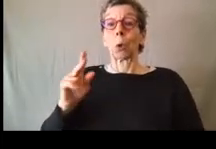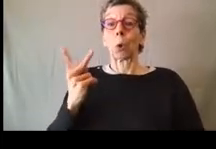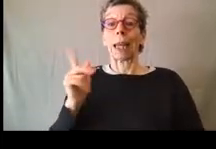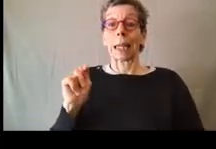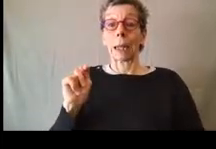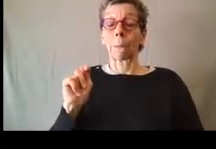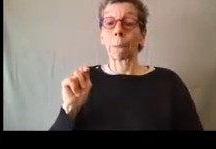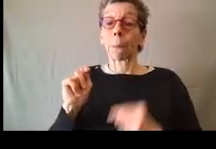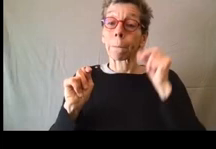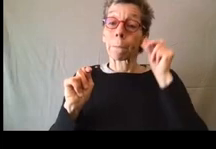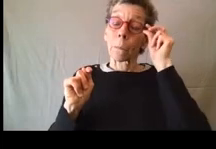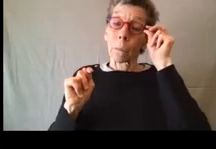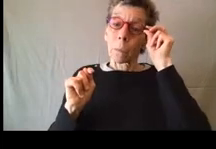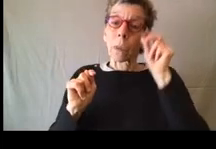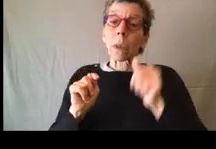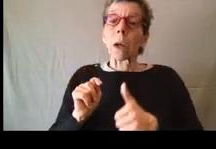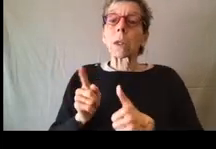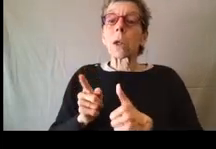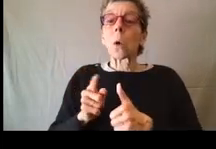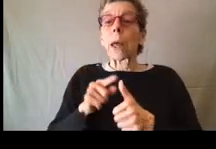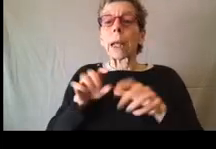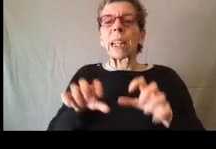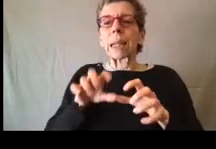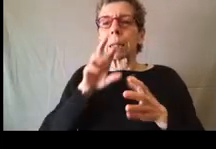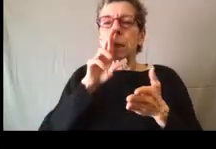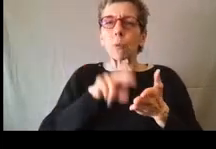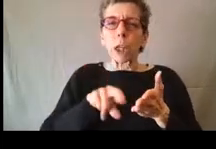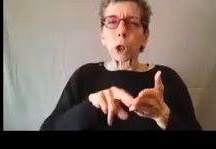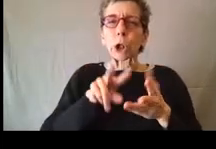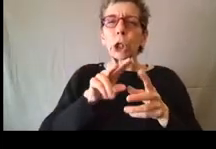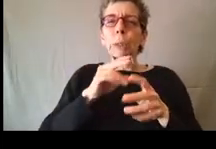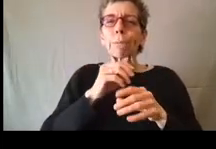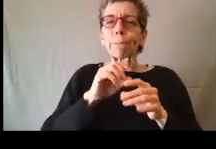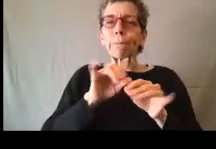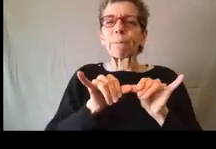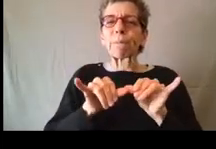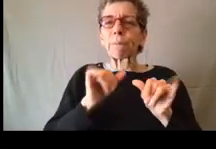research, including secondary data analysis interviews and a survey to inform the development